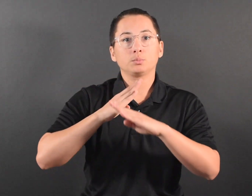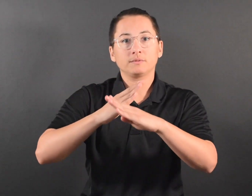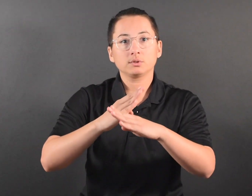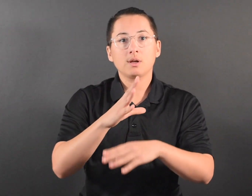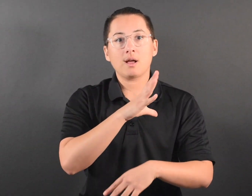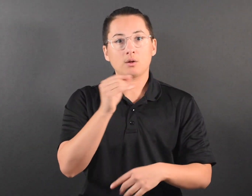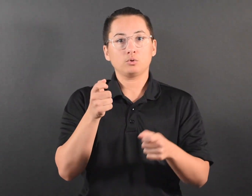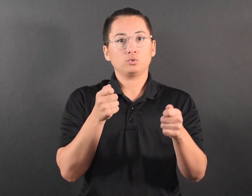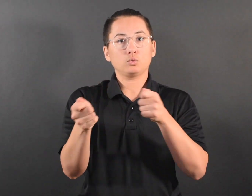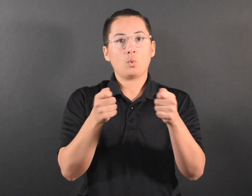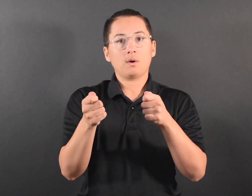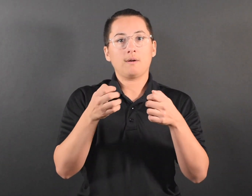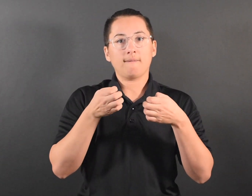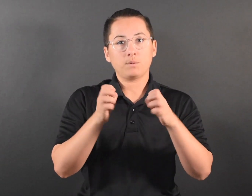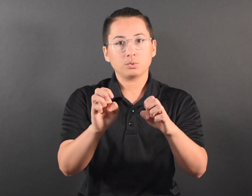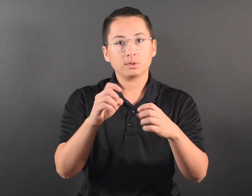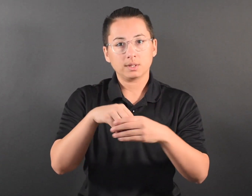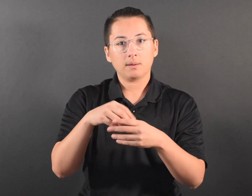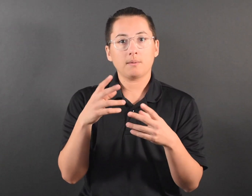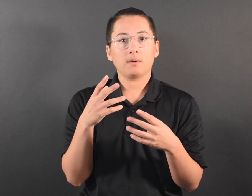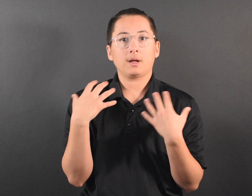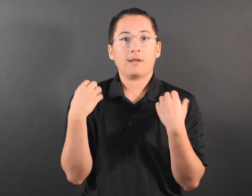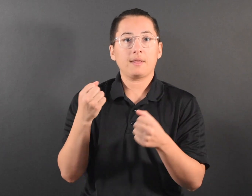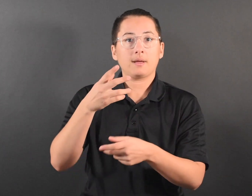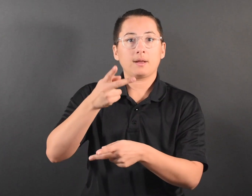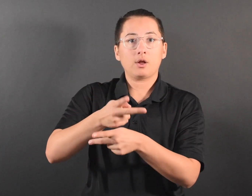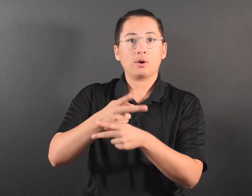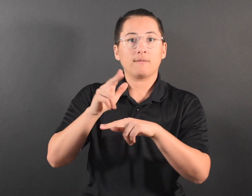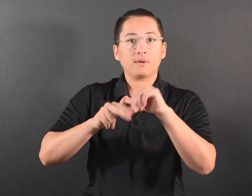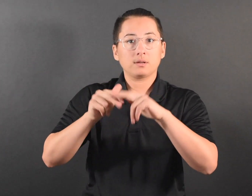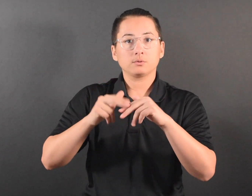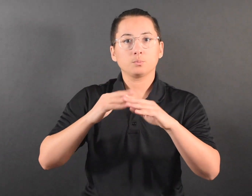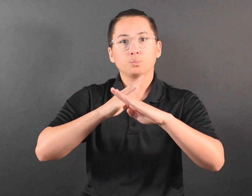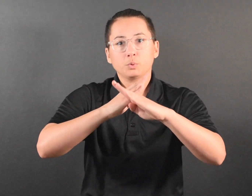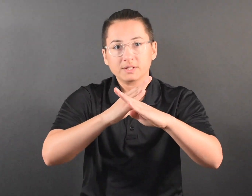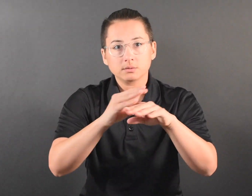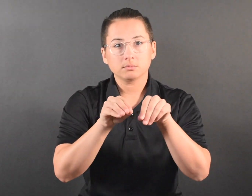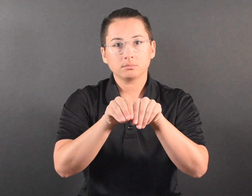prevention and control efforts in health care facilities to prevent the spread of resistant